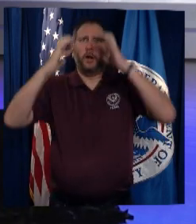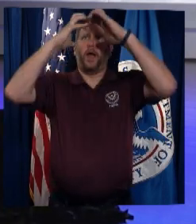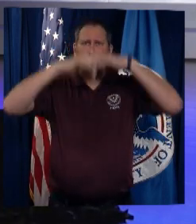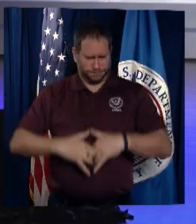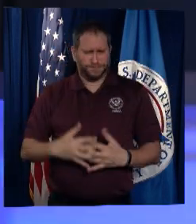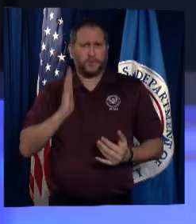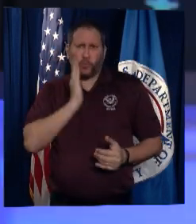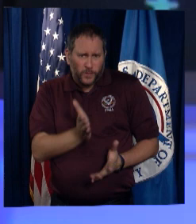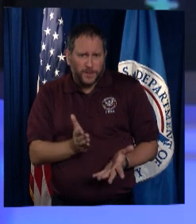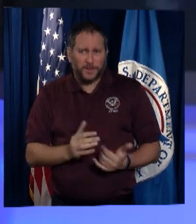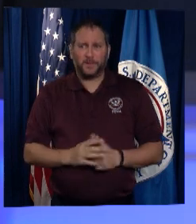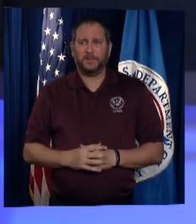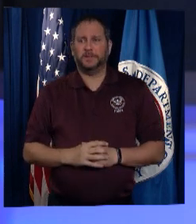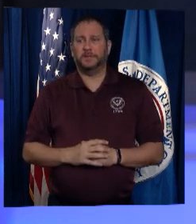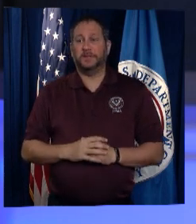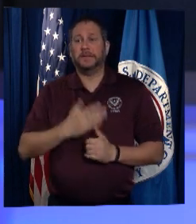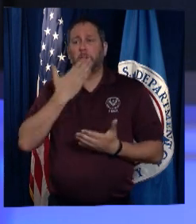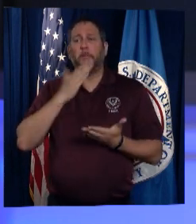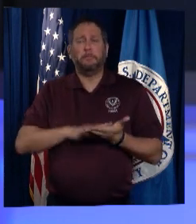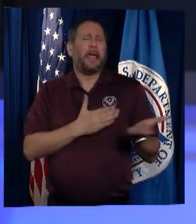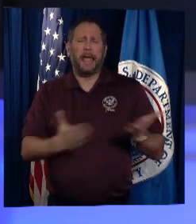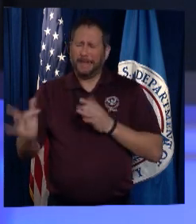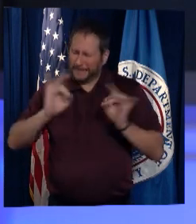However, disasters are by their nature